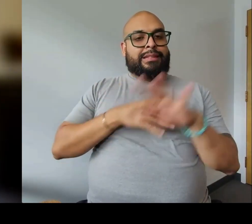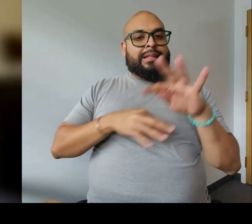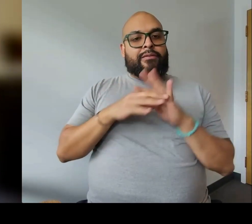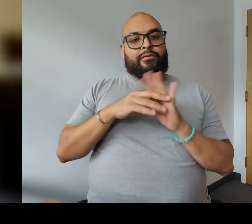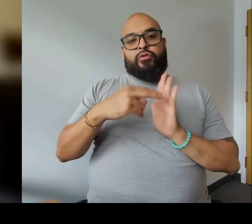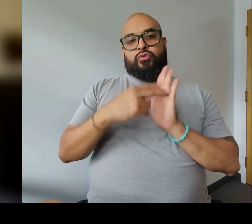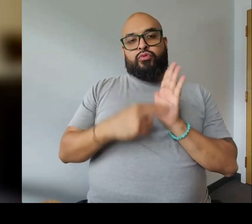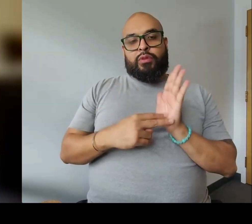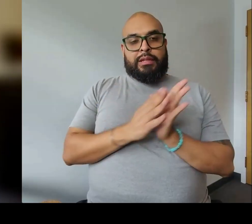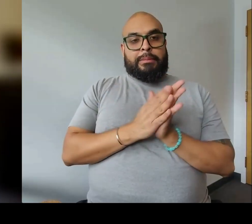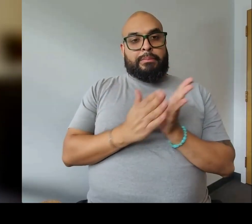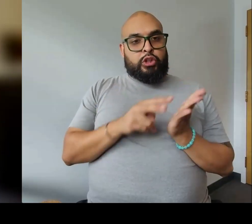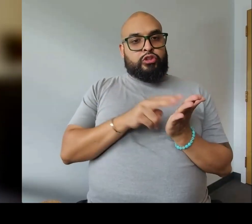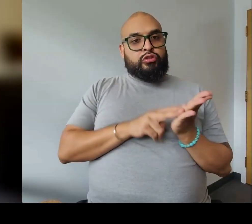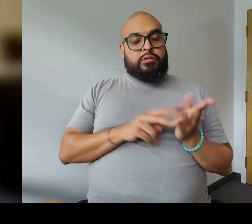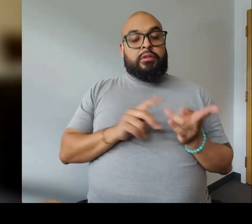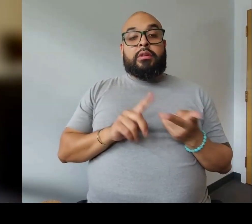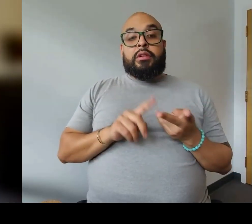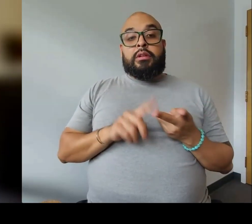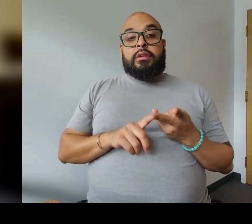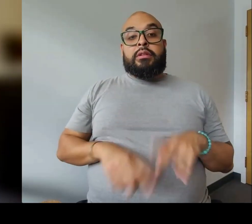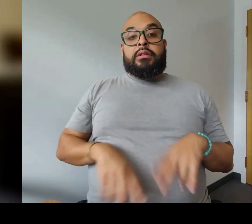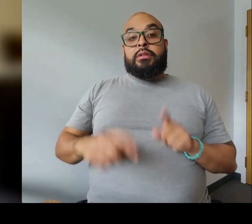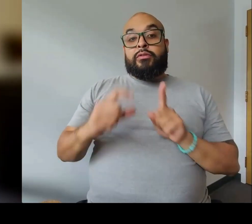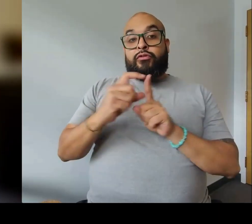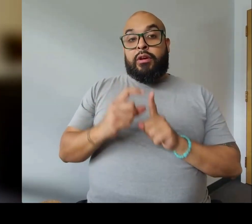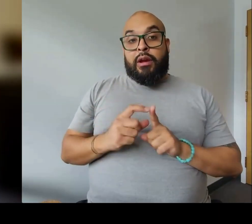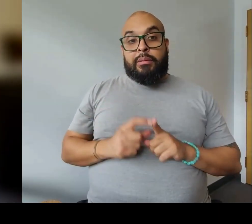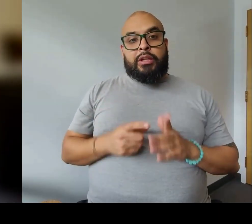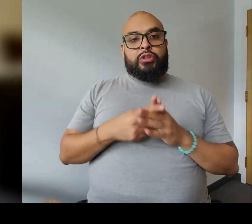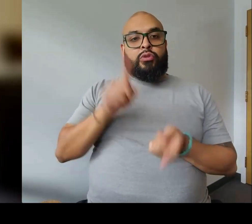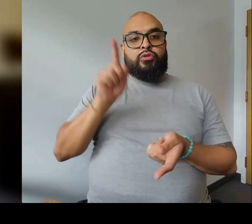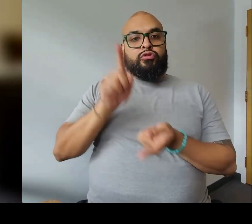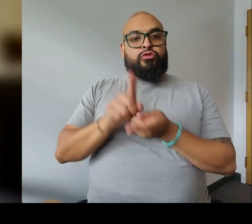Vocabulary development rate begins to decrease around the 2nd grade.